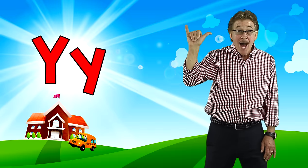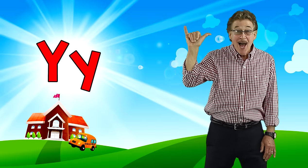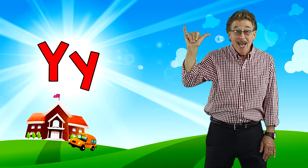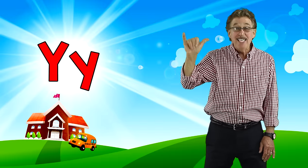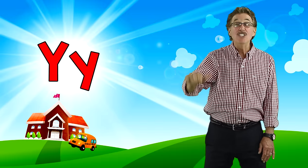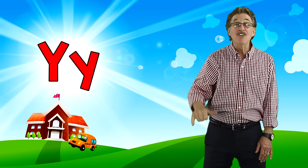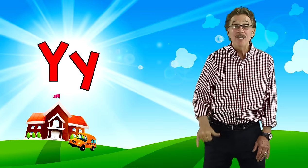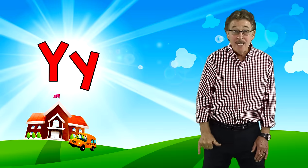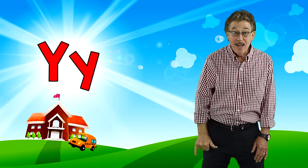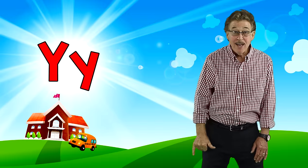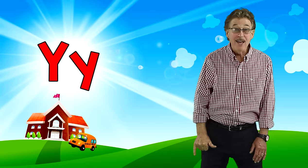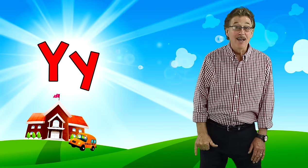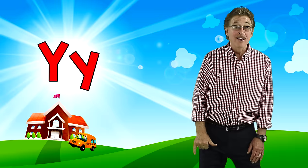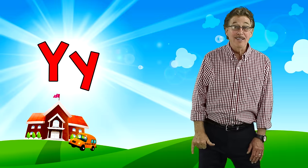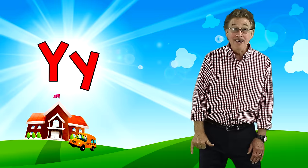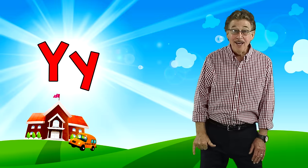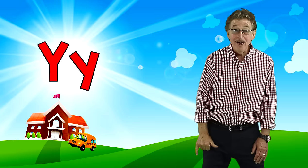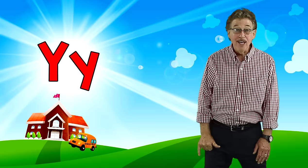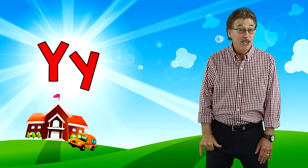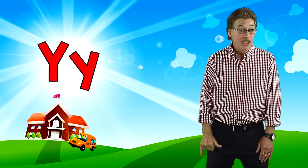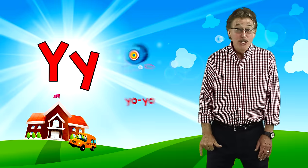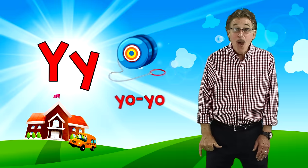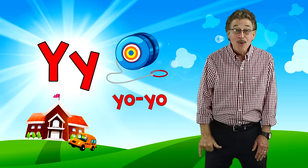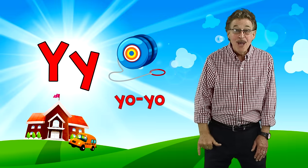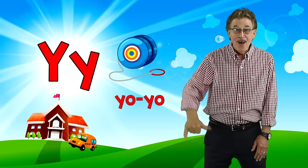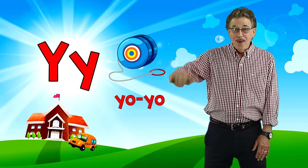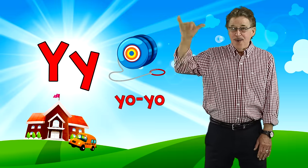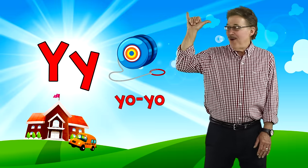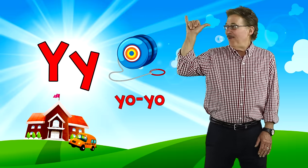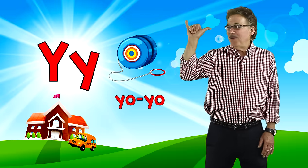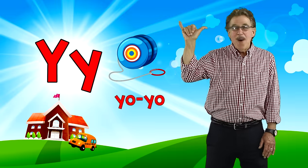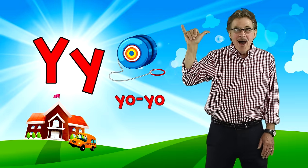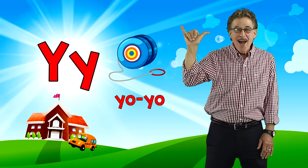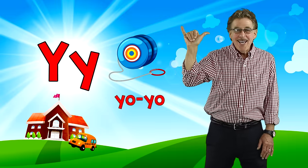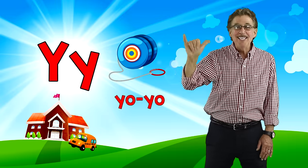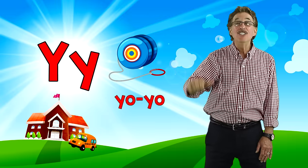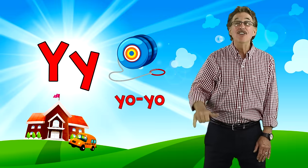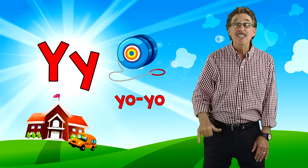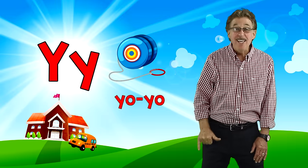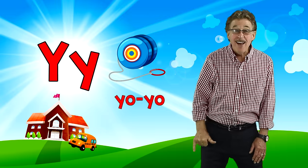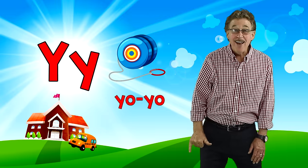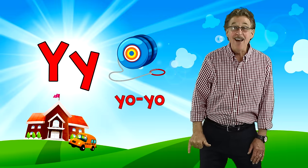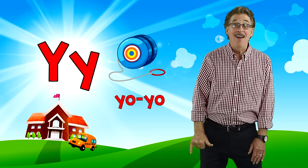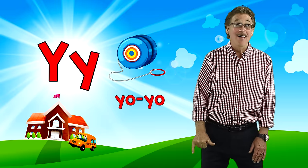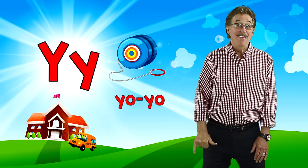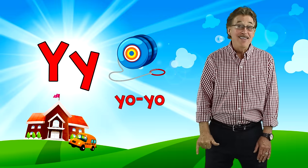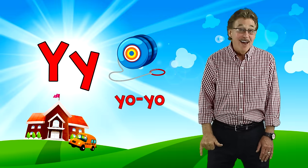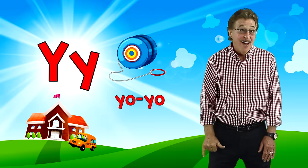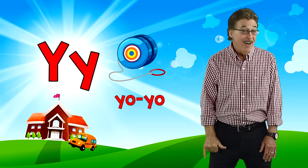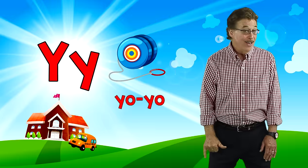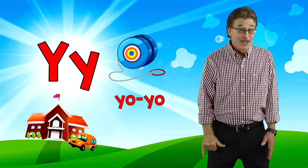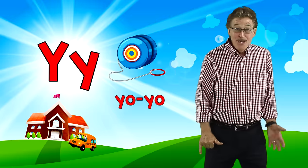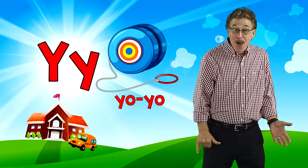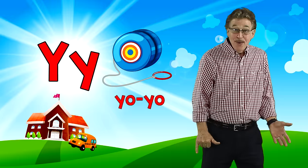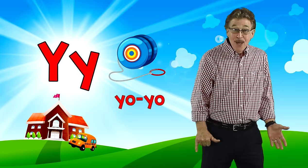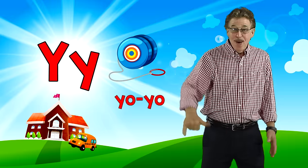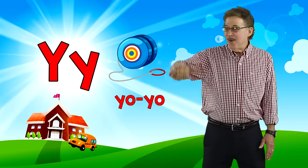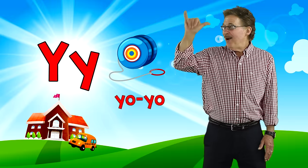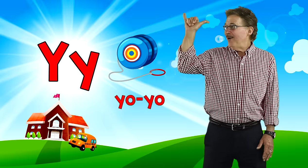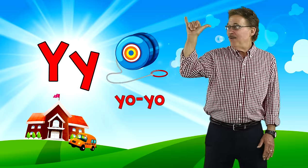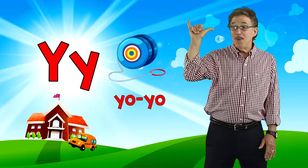Y is for /y/ /y/ yo-yo